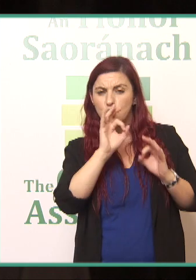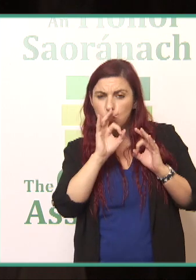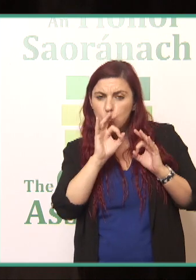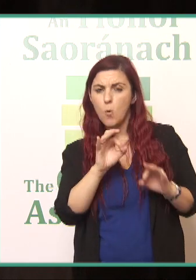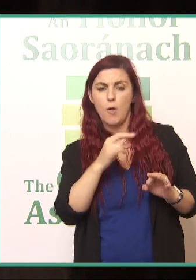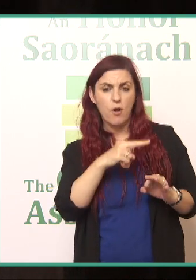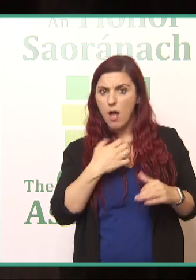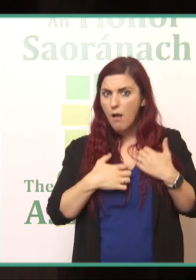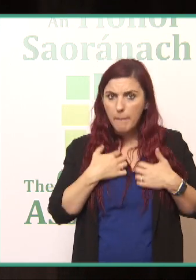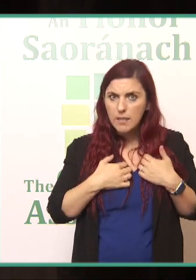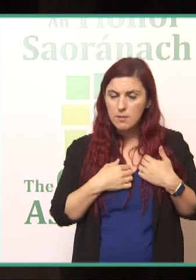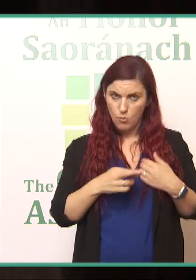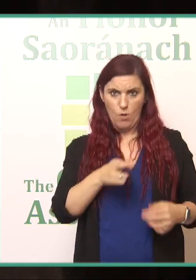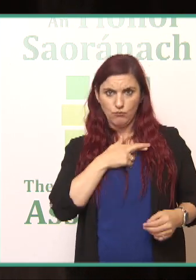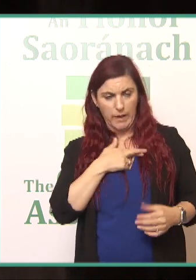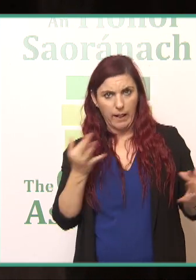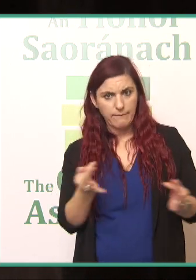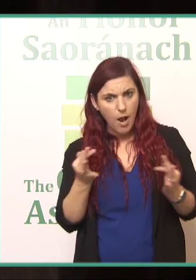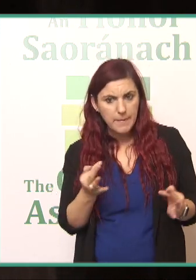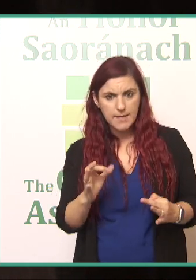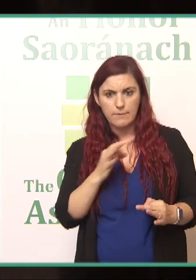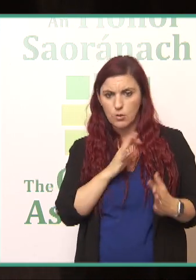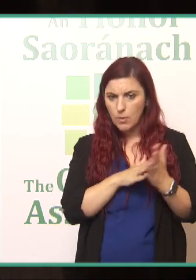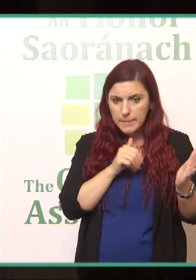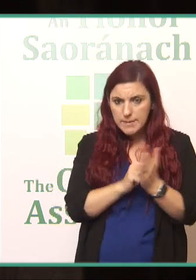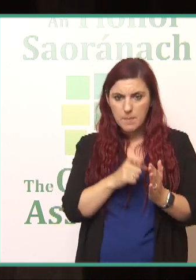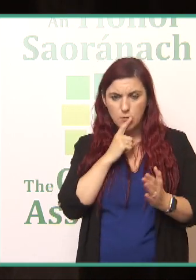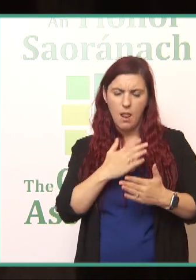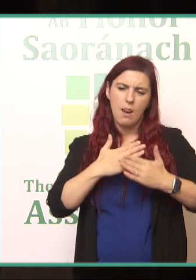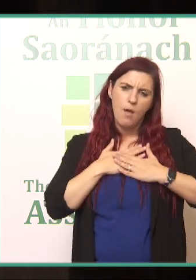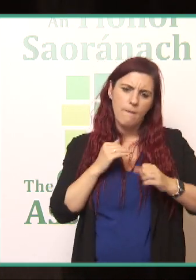Farmers they're real Farmers the good business Acumen but I really love for nature and for place